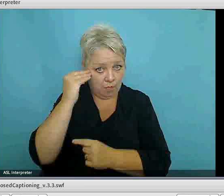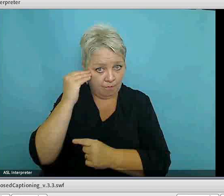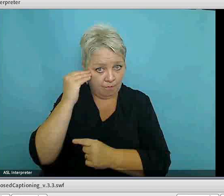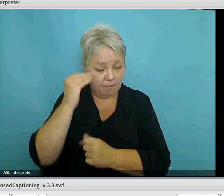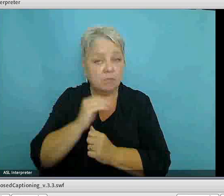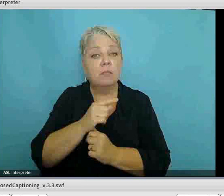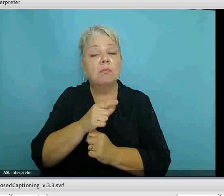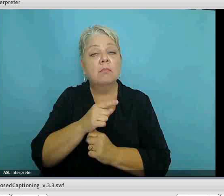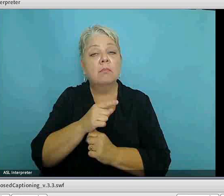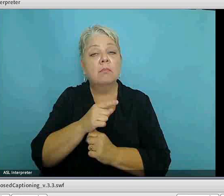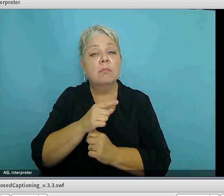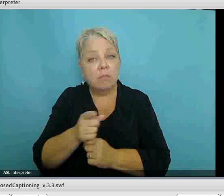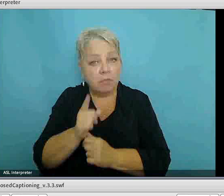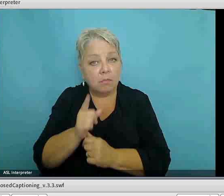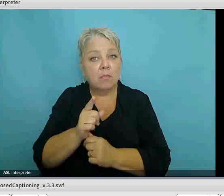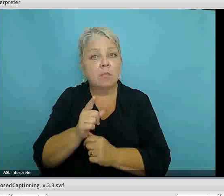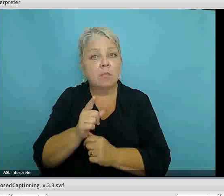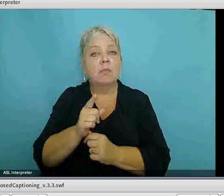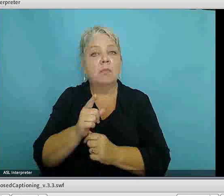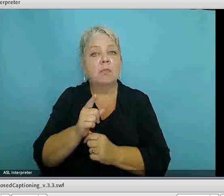waiver.